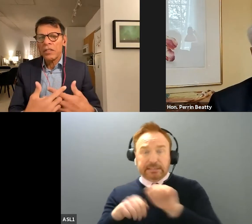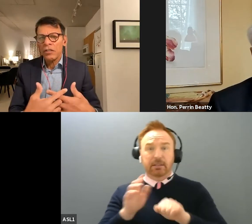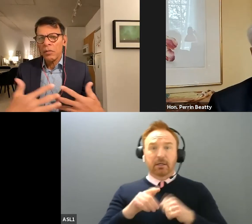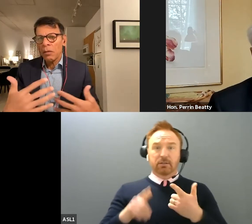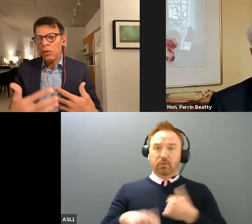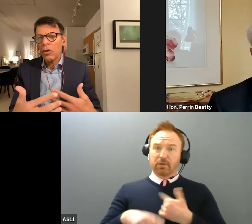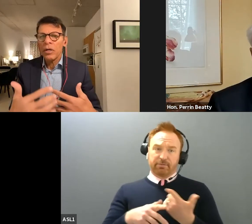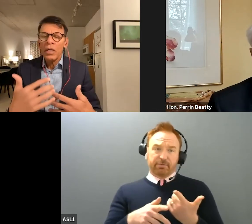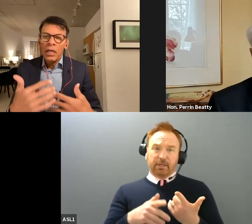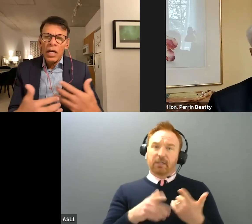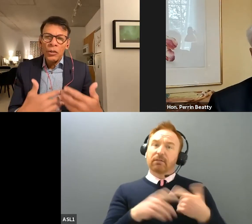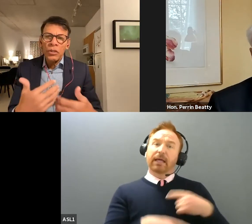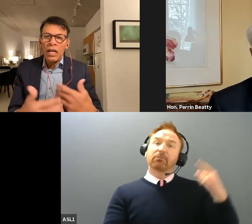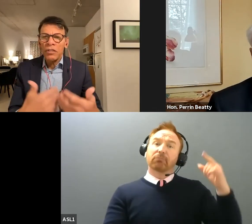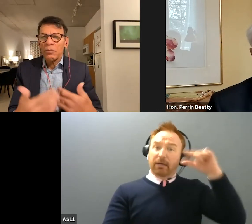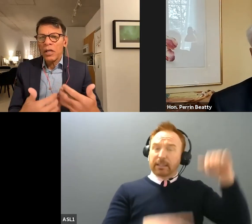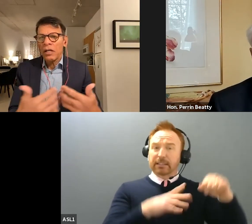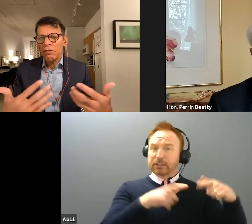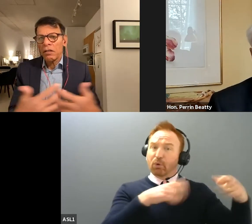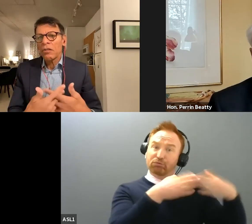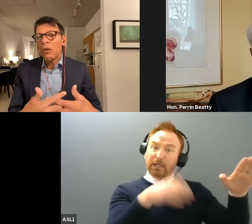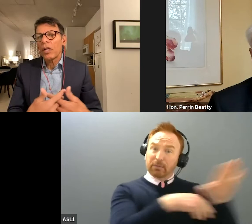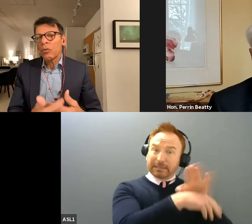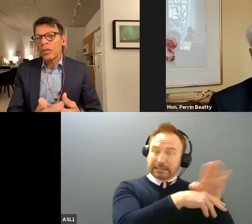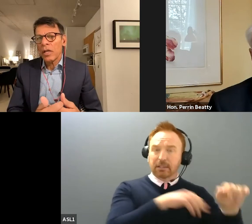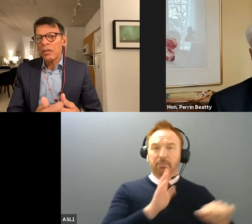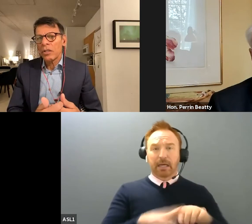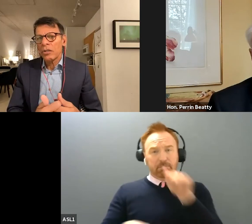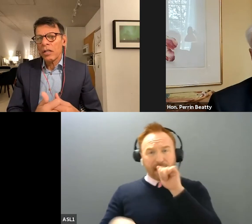sector far and unions have to come together to figure out how we can work together to try and